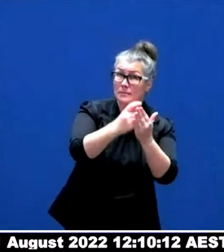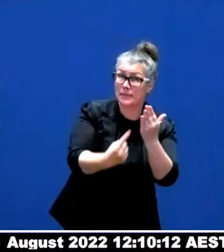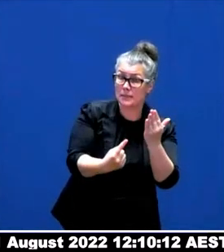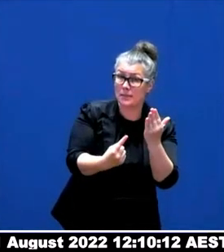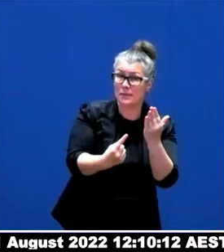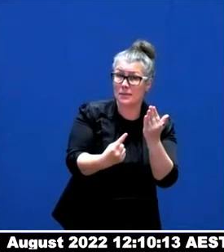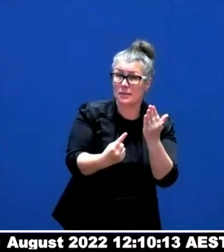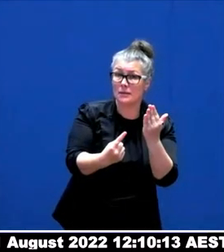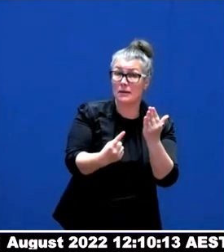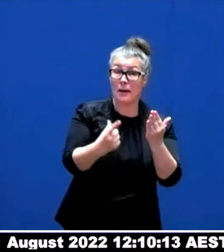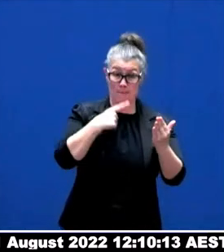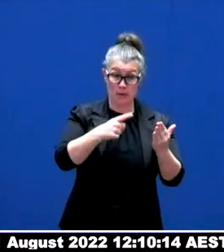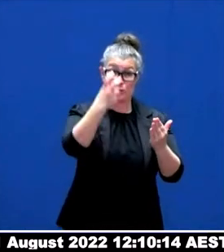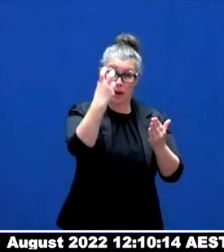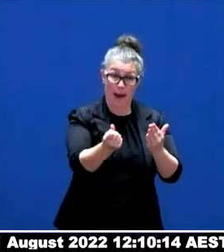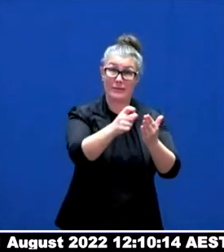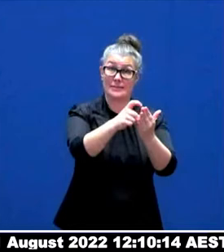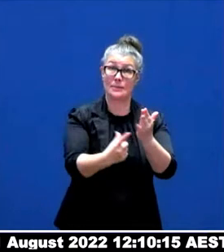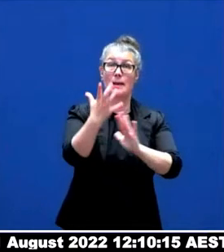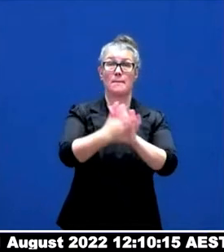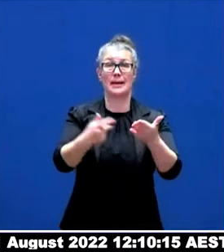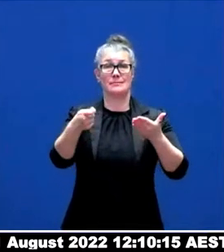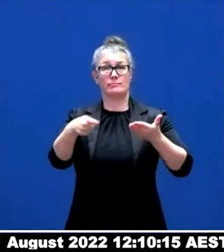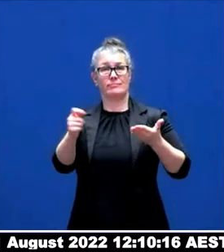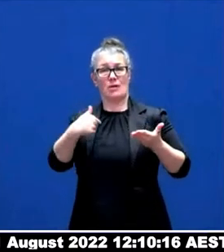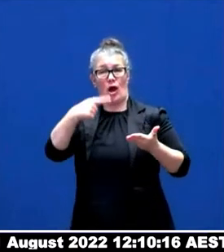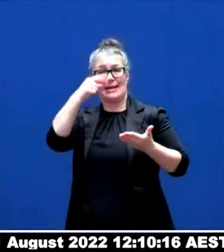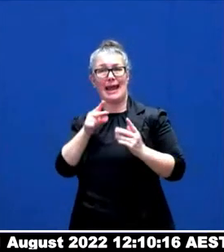of having a disability enough to meet the eligibility criteria, or does it have to be